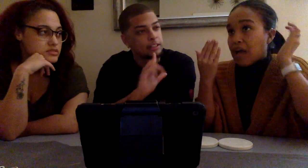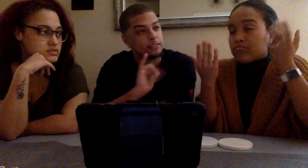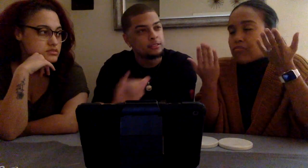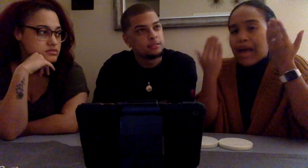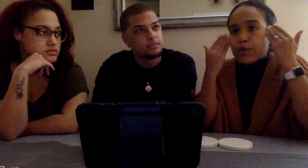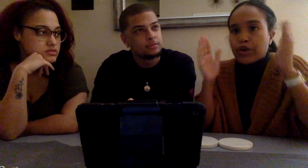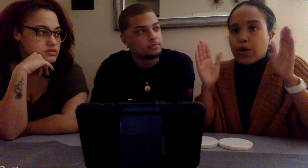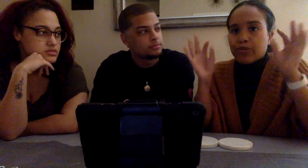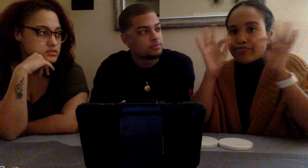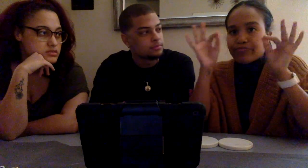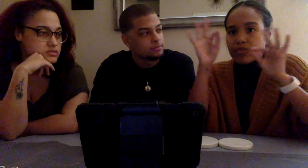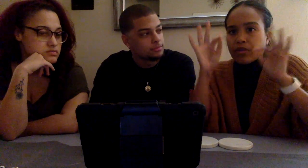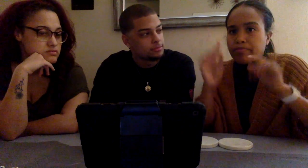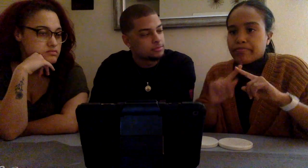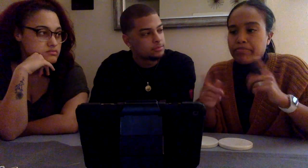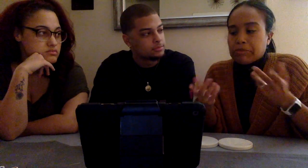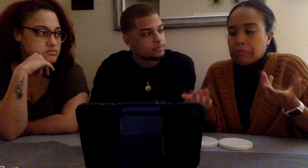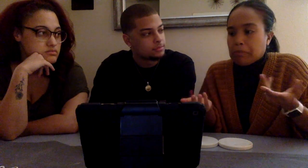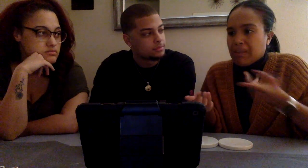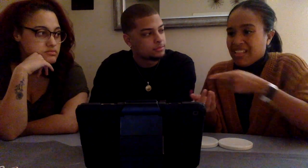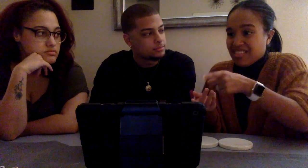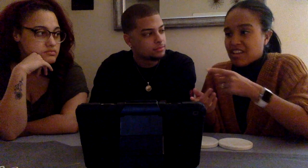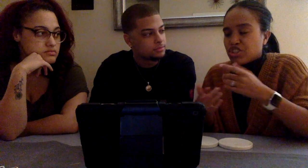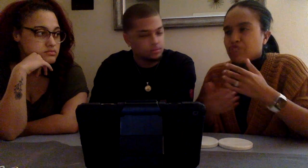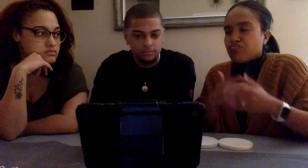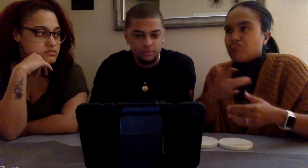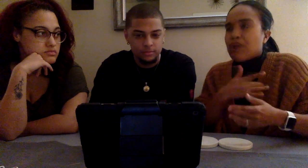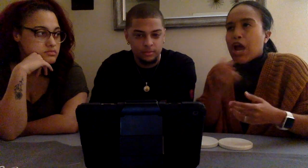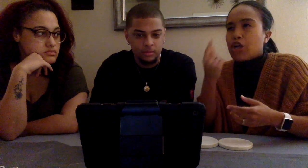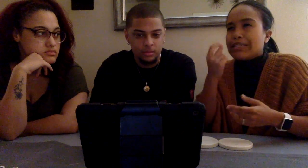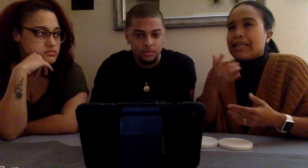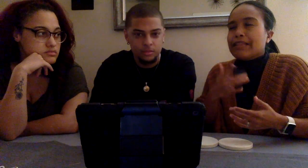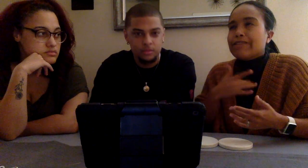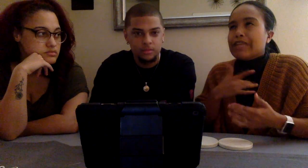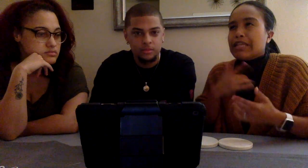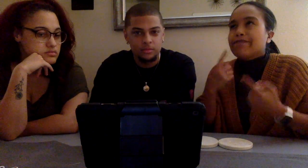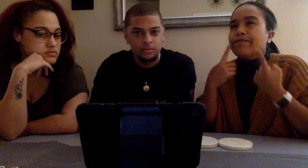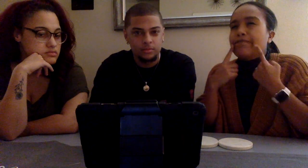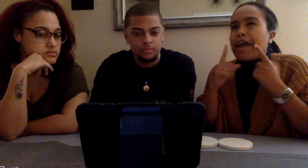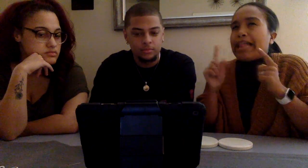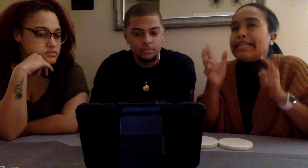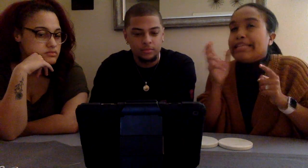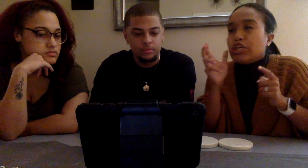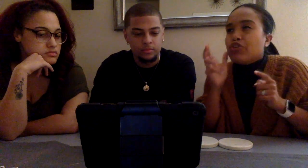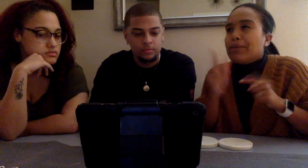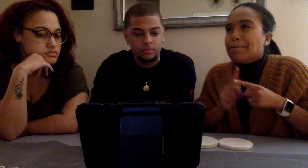D: Really? V: I don't know. No idea, however, I can empathize with her on hearing for the first time